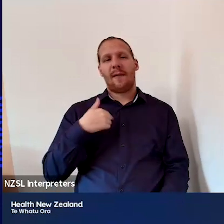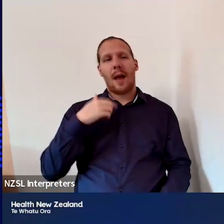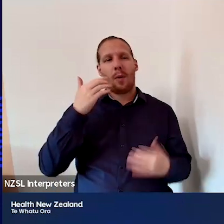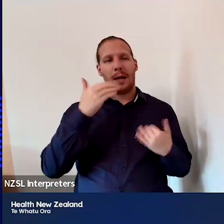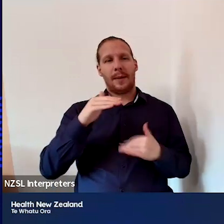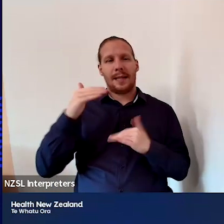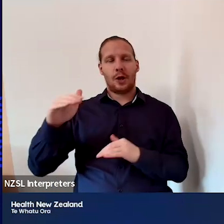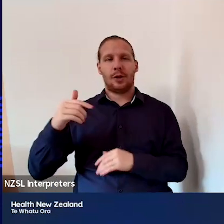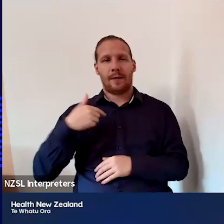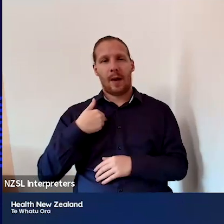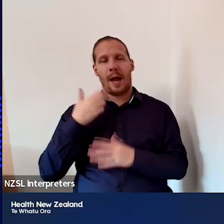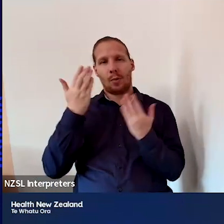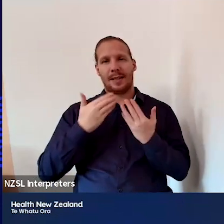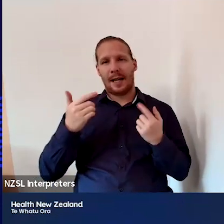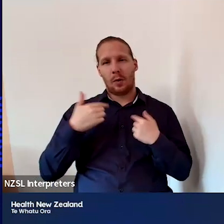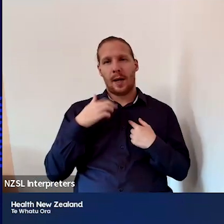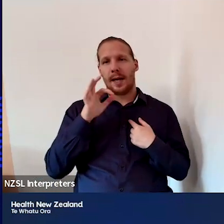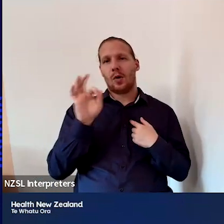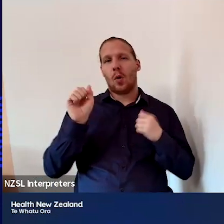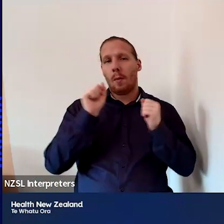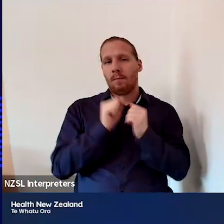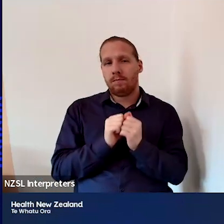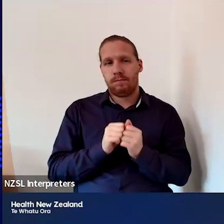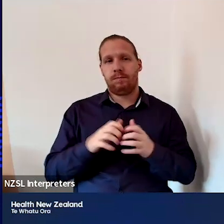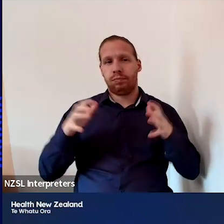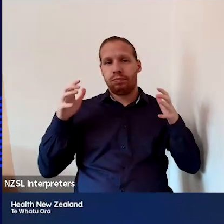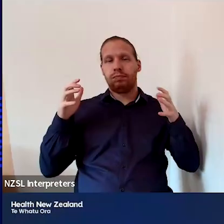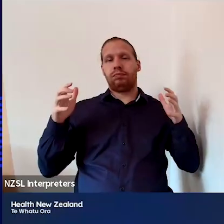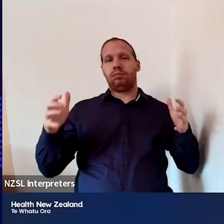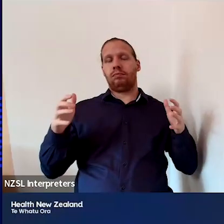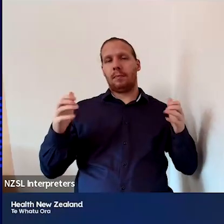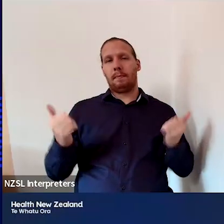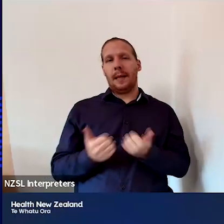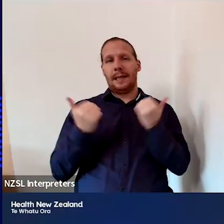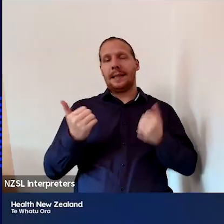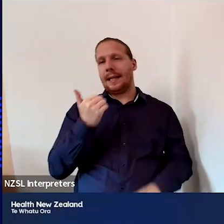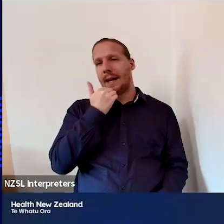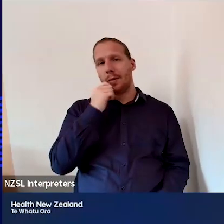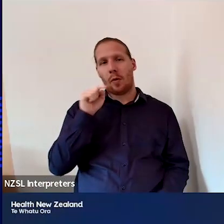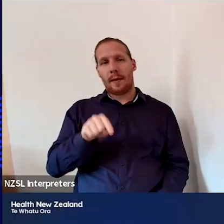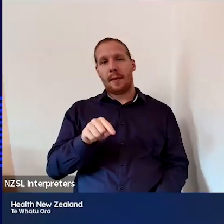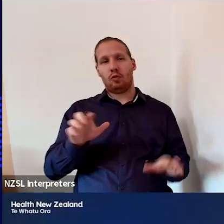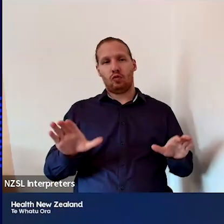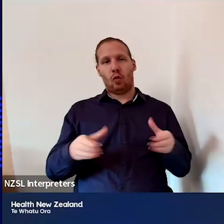is that we do not have large numbers of participants who identify with this group, you know, the acronym being MELAA.